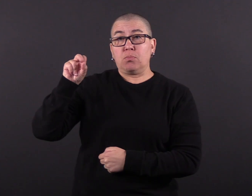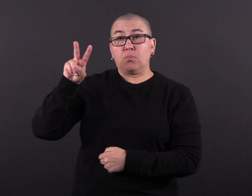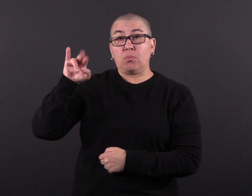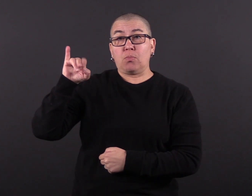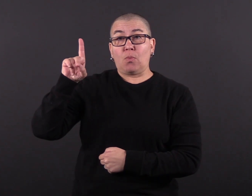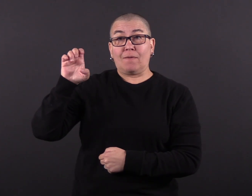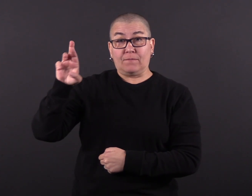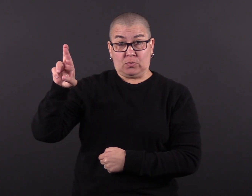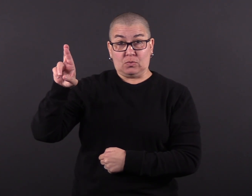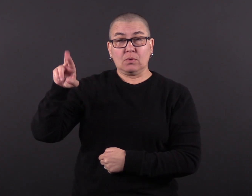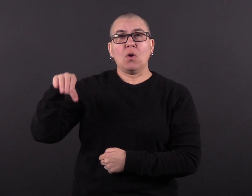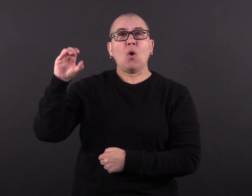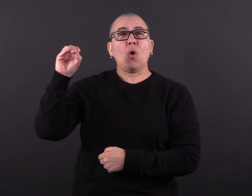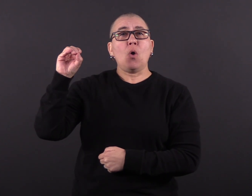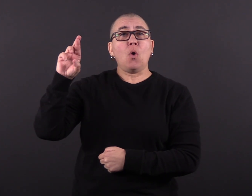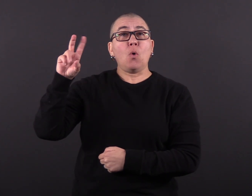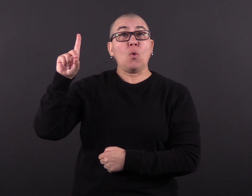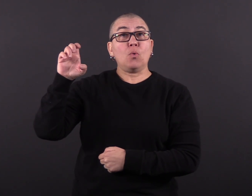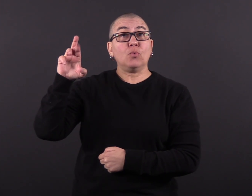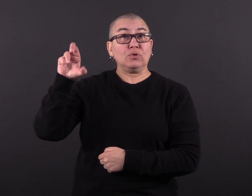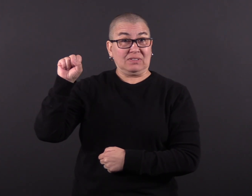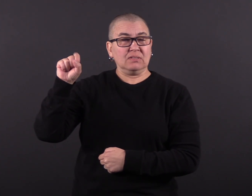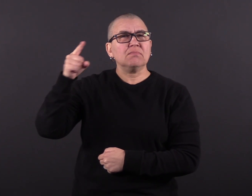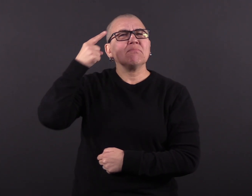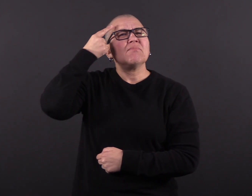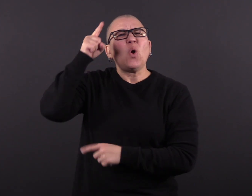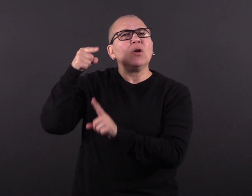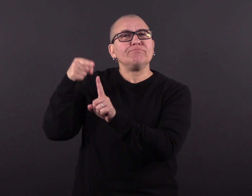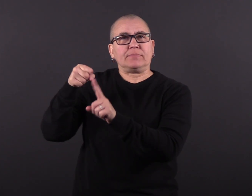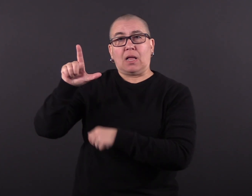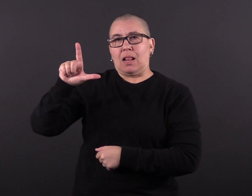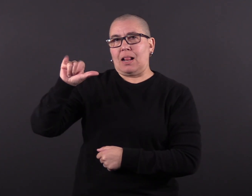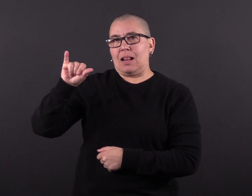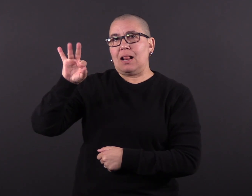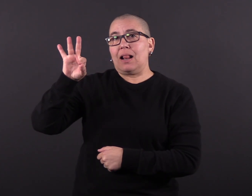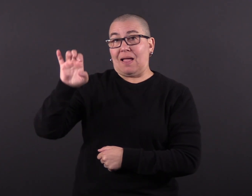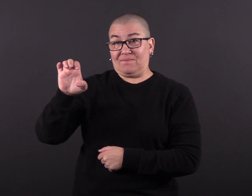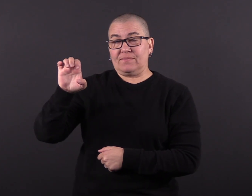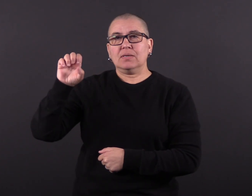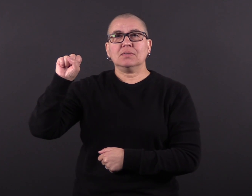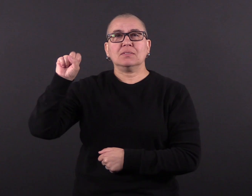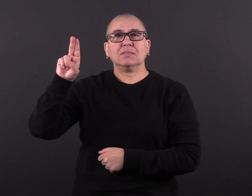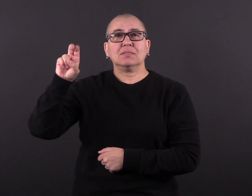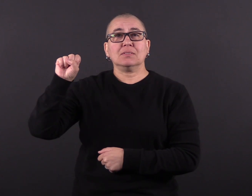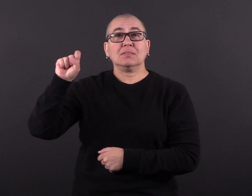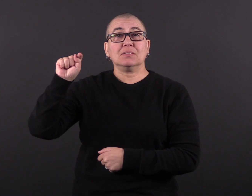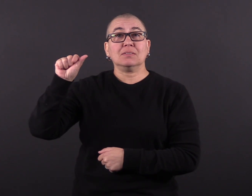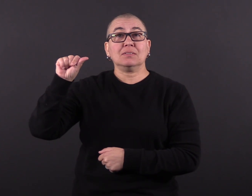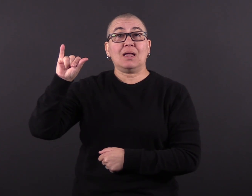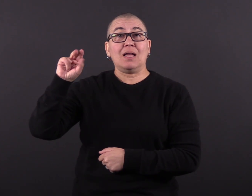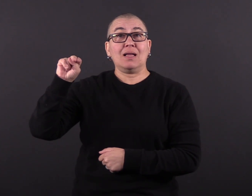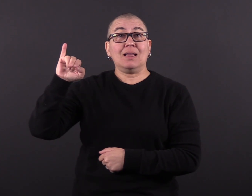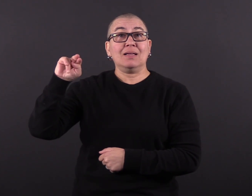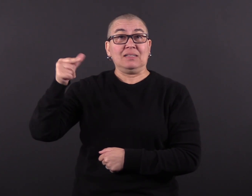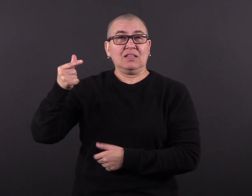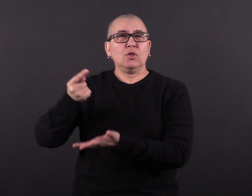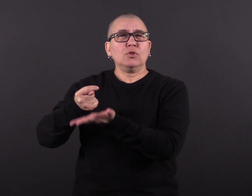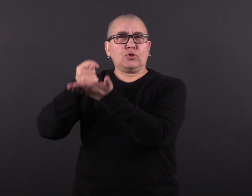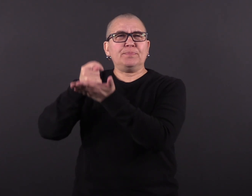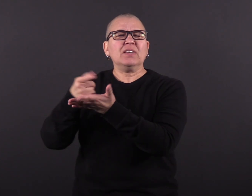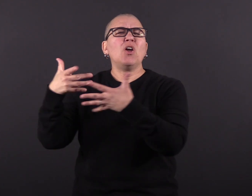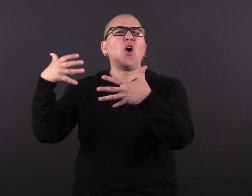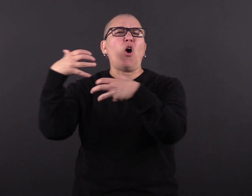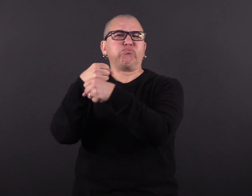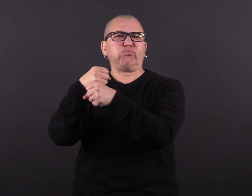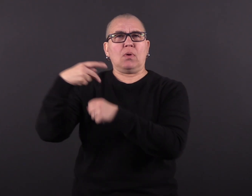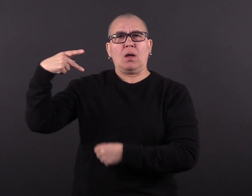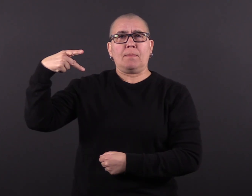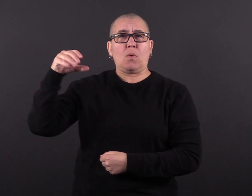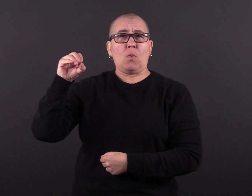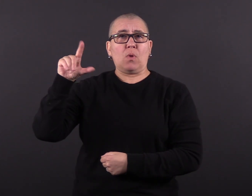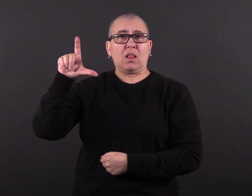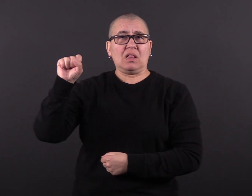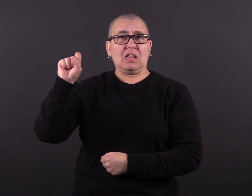“Provider Orders for Life-sustaining Treatment”, and shortened to POLST,